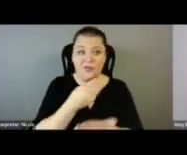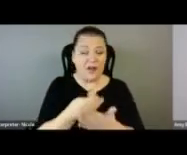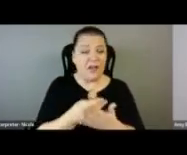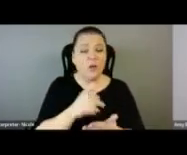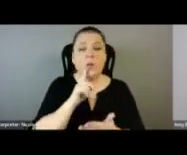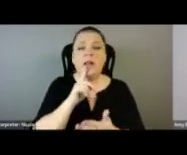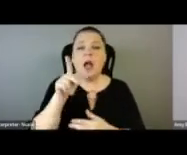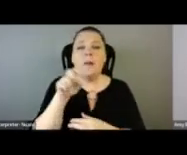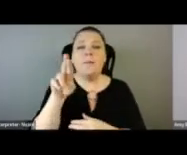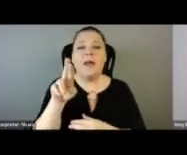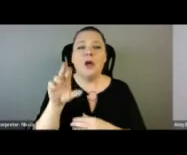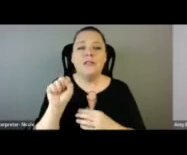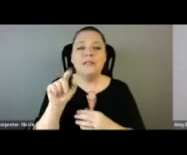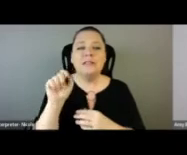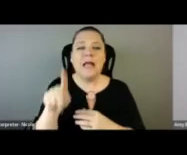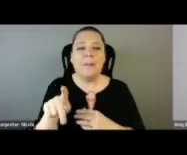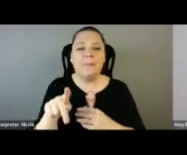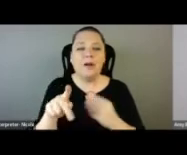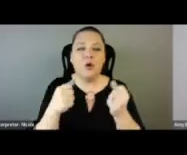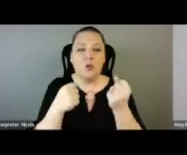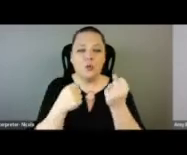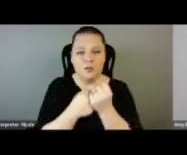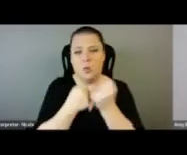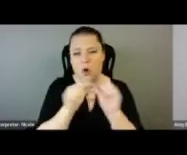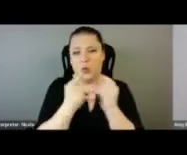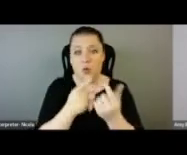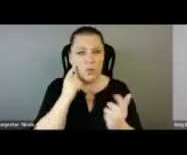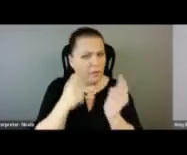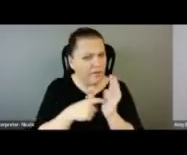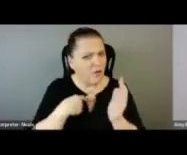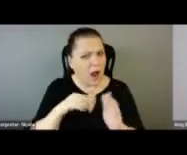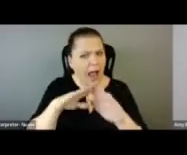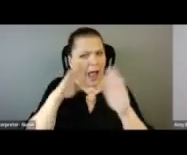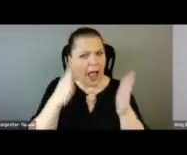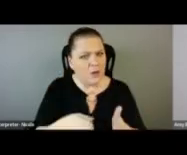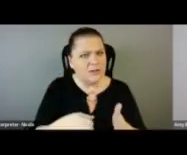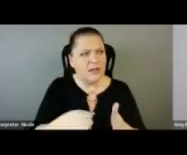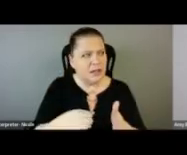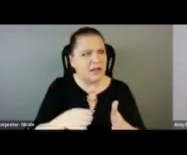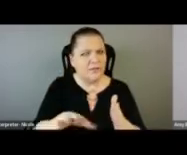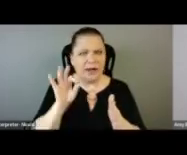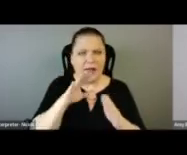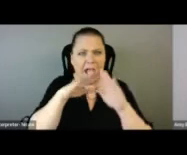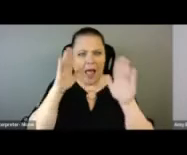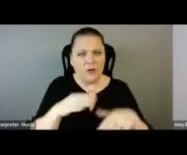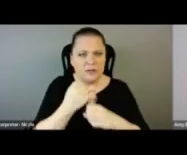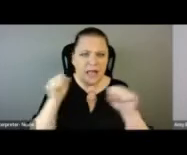identified housing as a large need for people with mental health, you know, concerns and